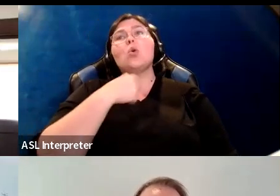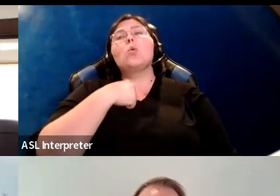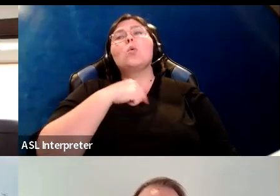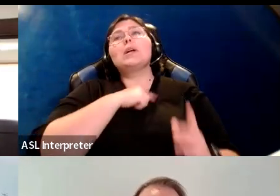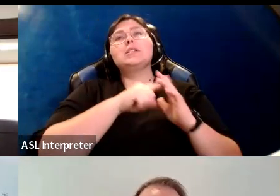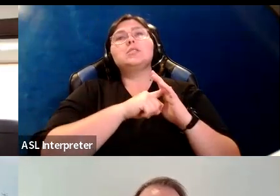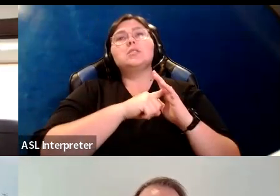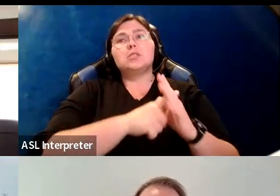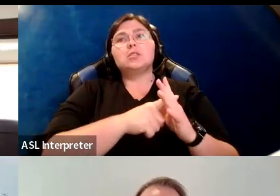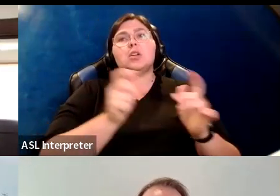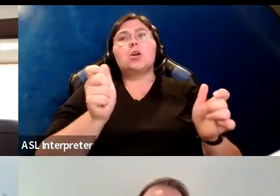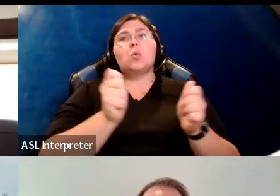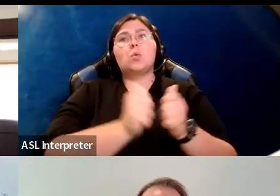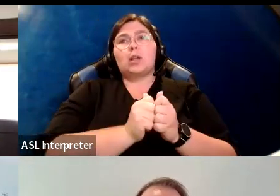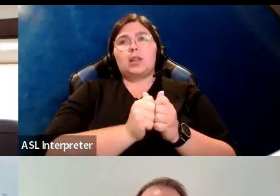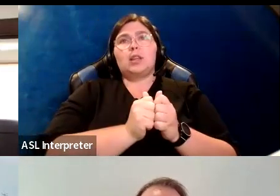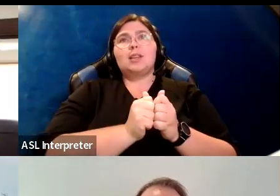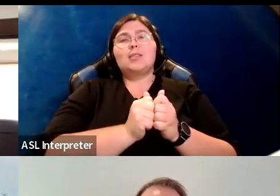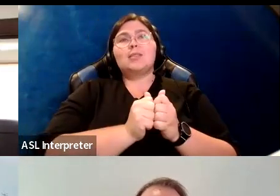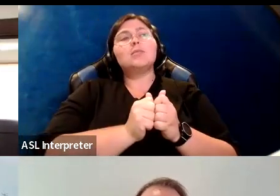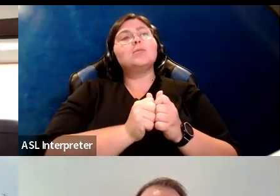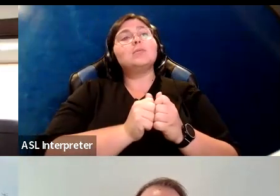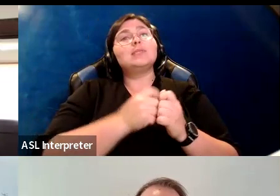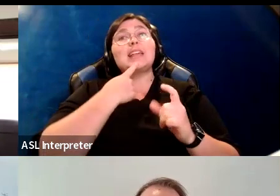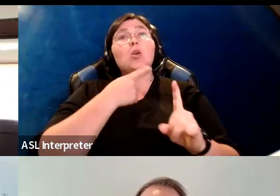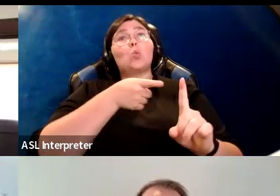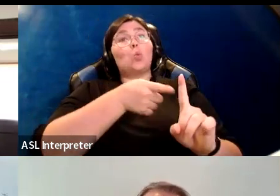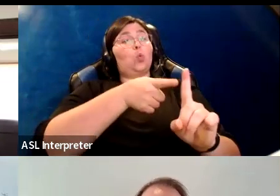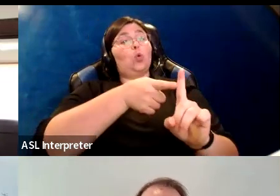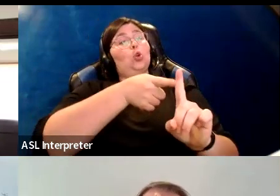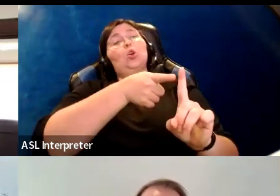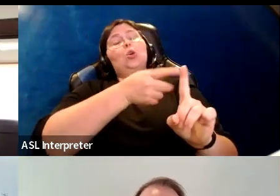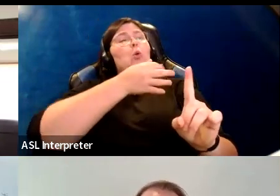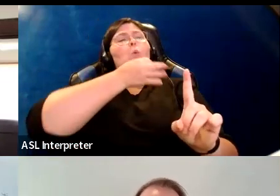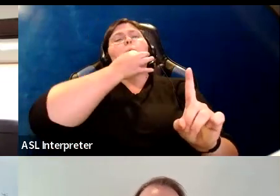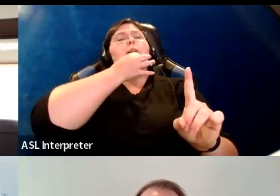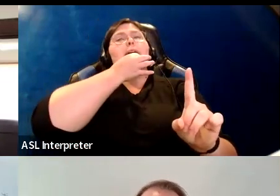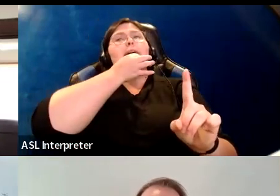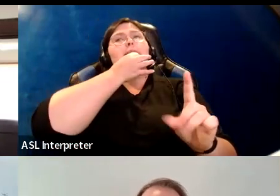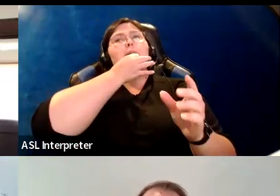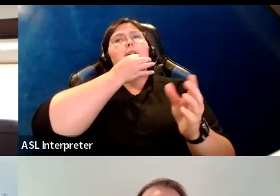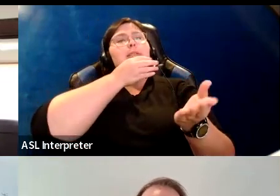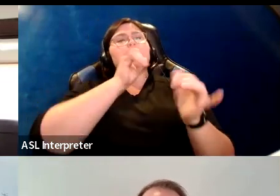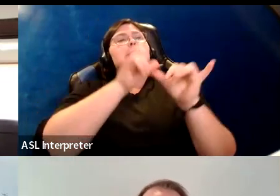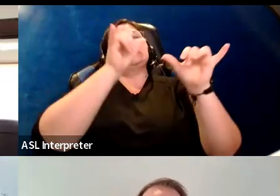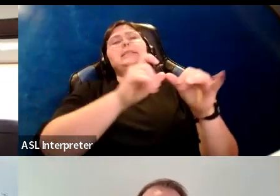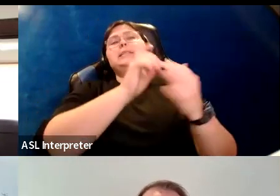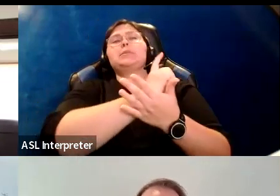with just saying you are the expert in systems dynamics and systems thinking.